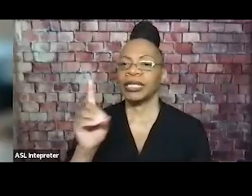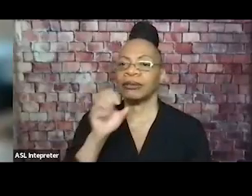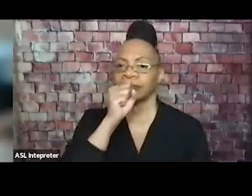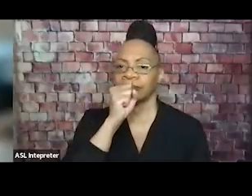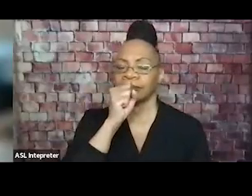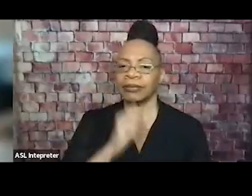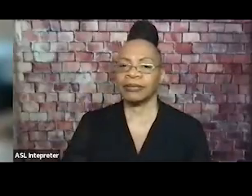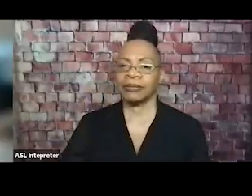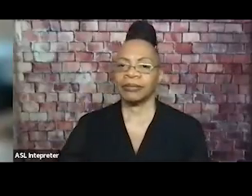Kristin, you're muted.